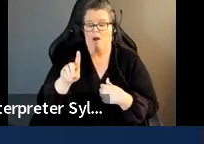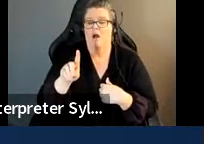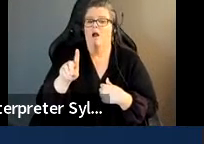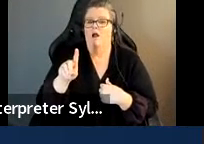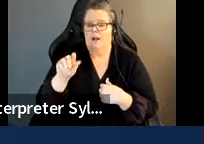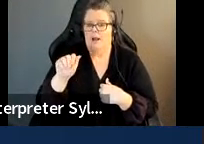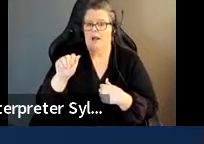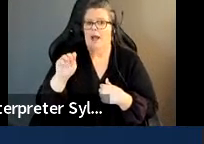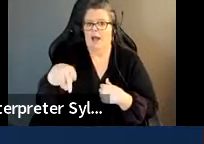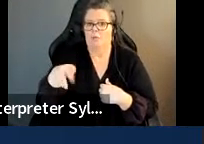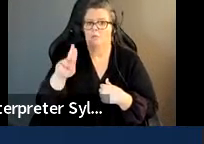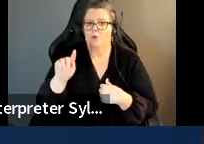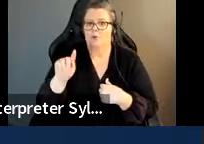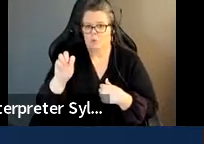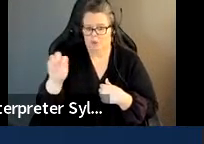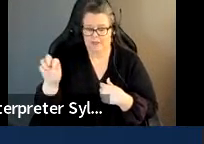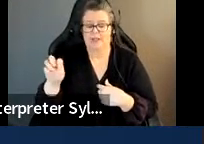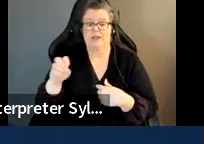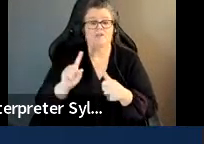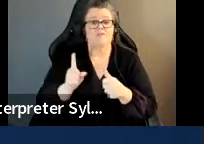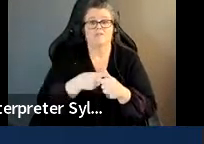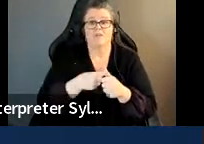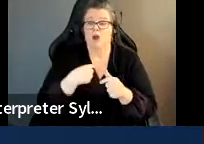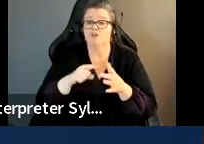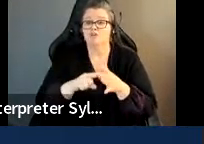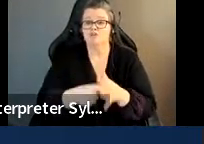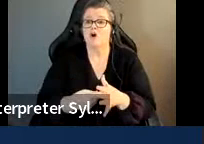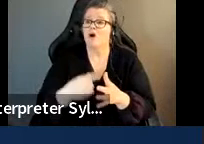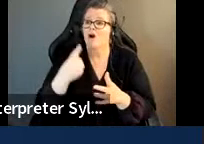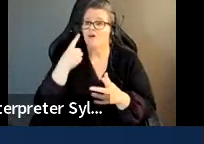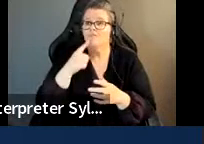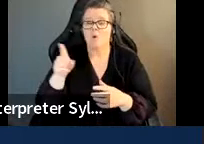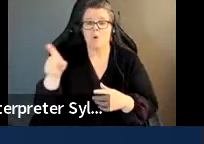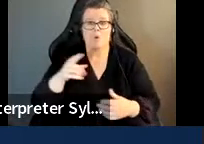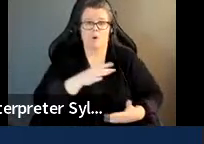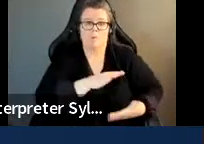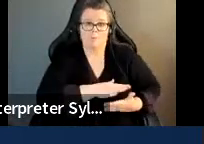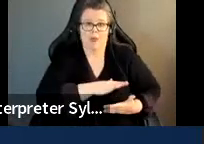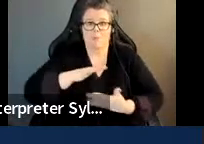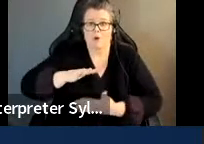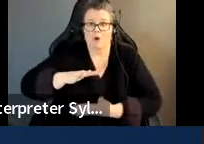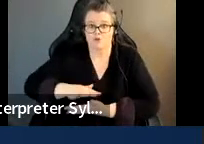when I first started out having my mammograms, I had to -- they literally -- I had to go